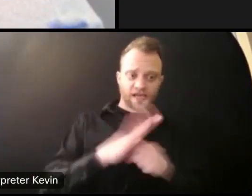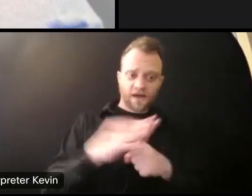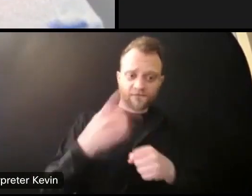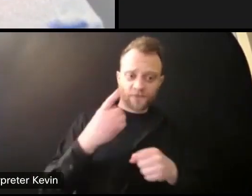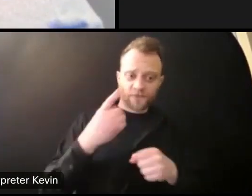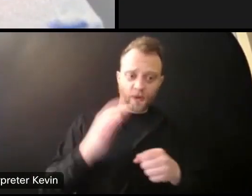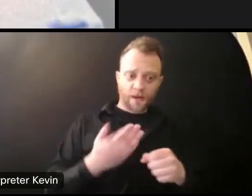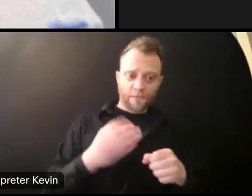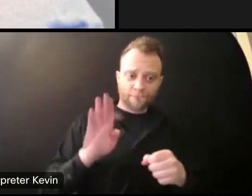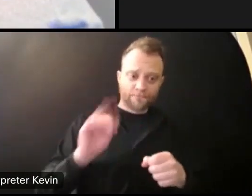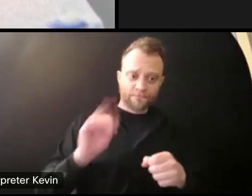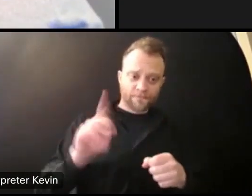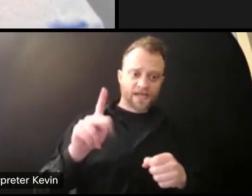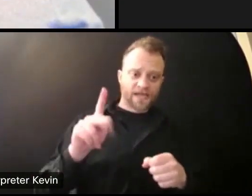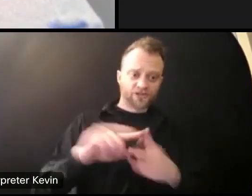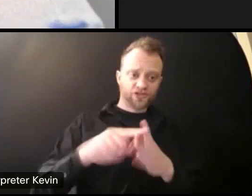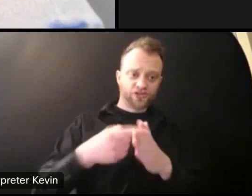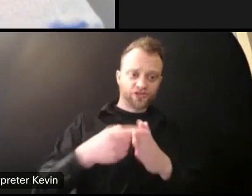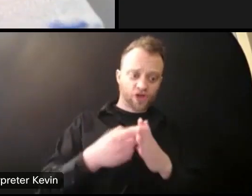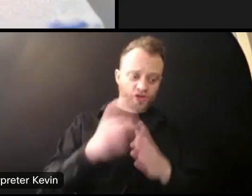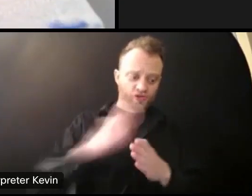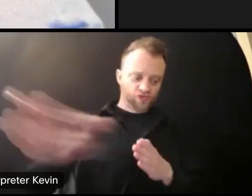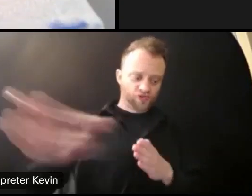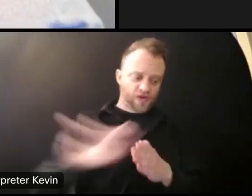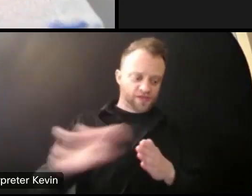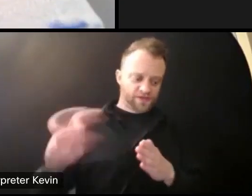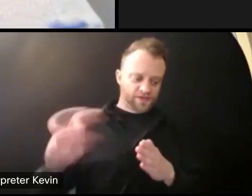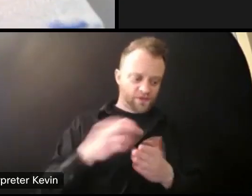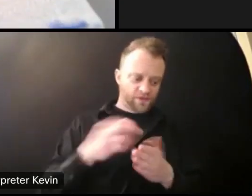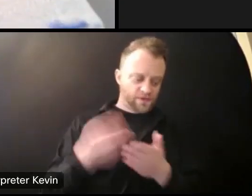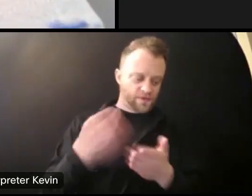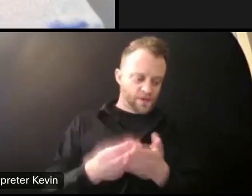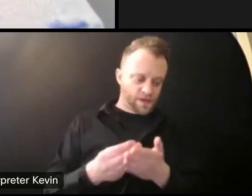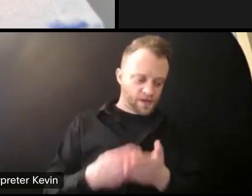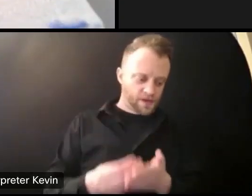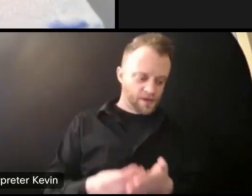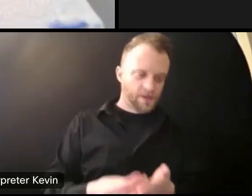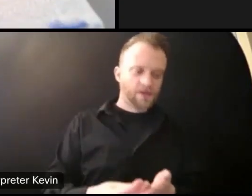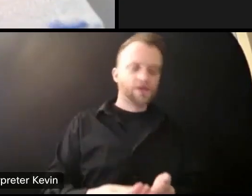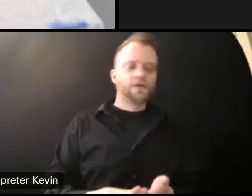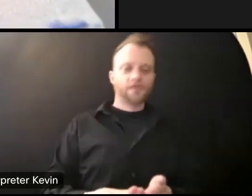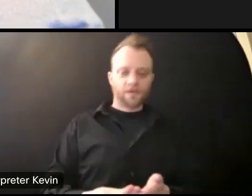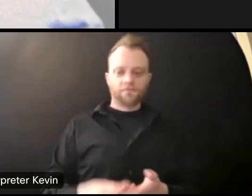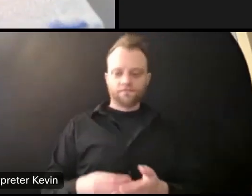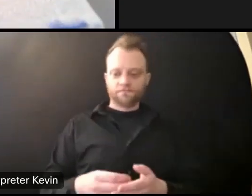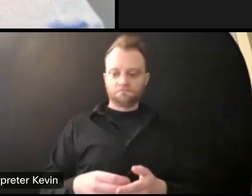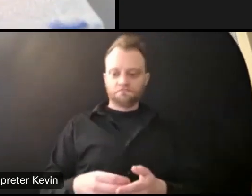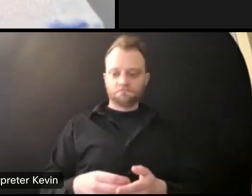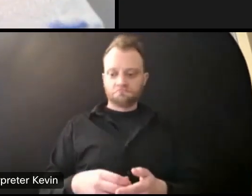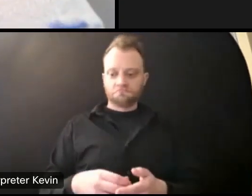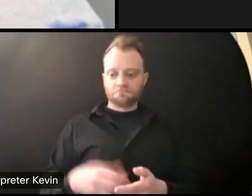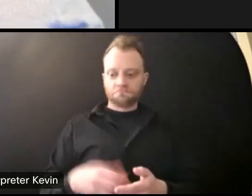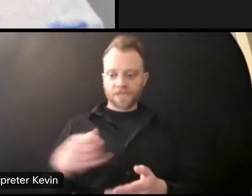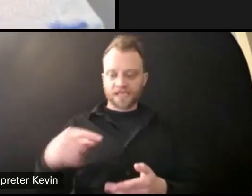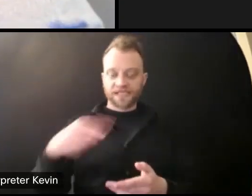at least have to have five dollars to open the account then, unfortunately, or whatever, yes